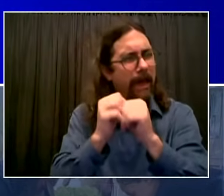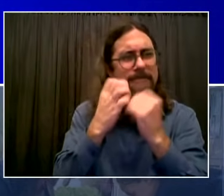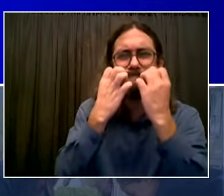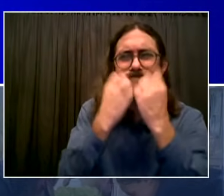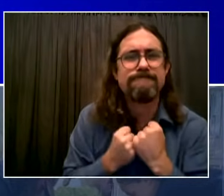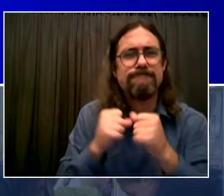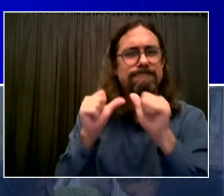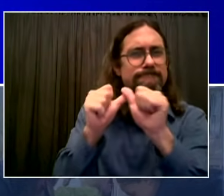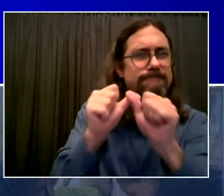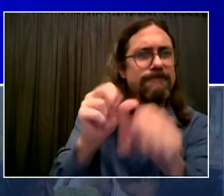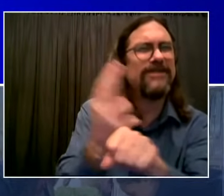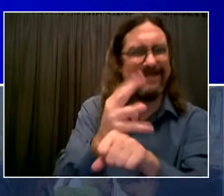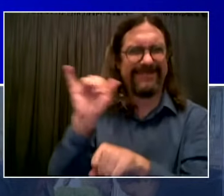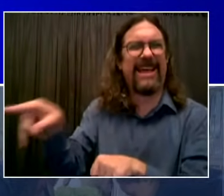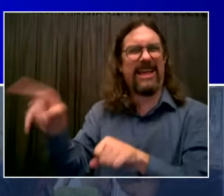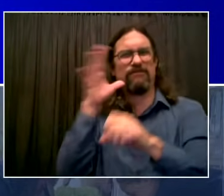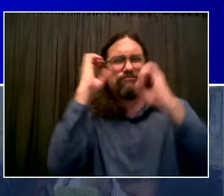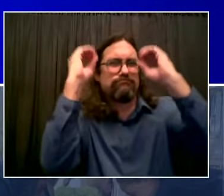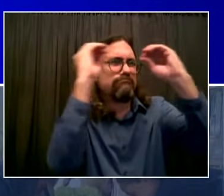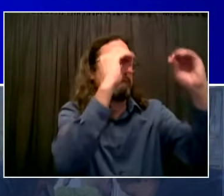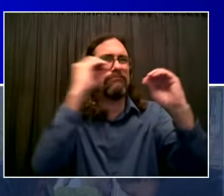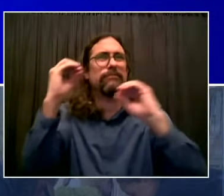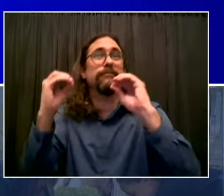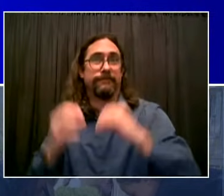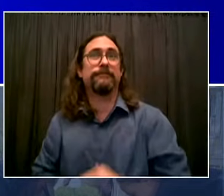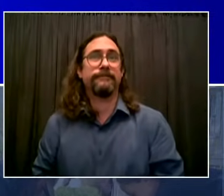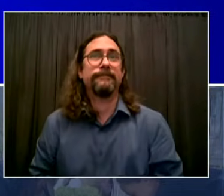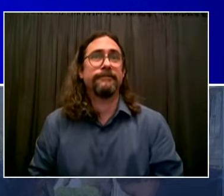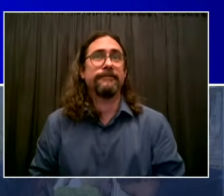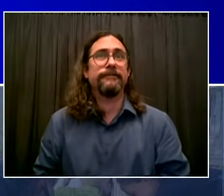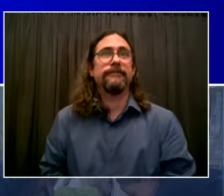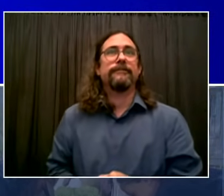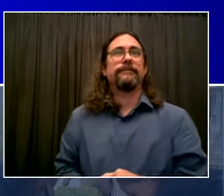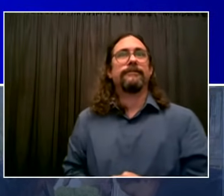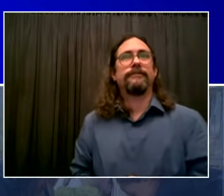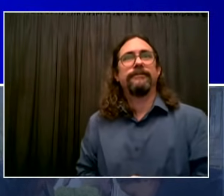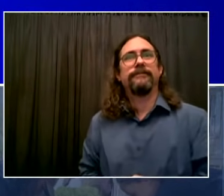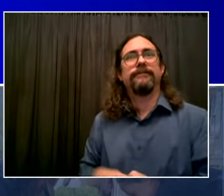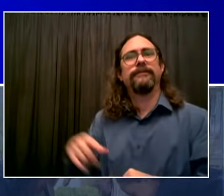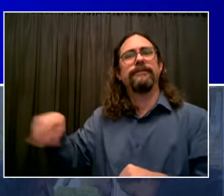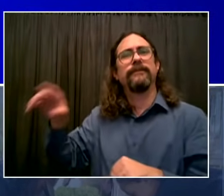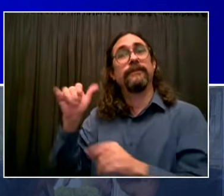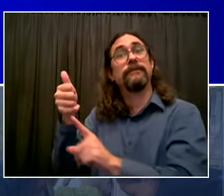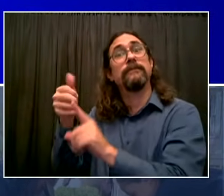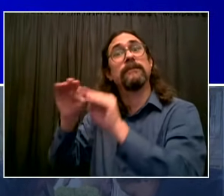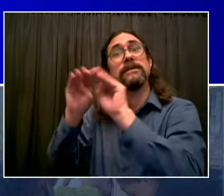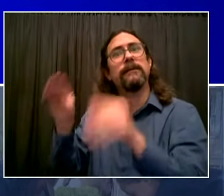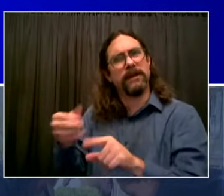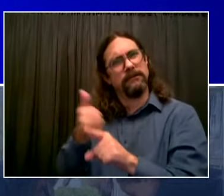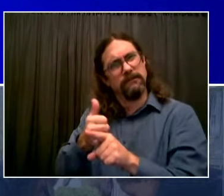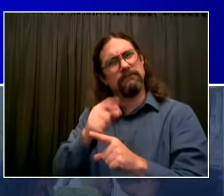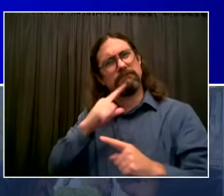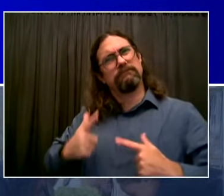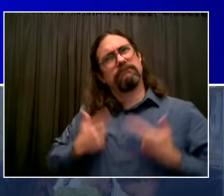BUILD A FUTURE. AMAZINGLY 325 YEARS OF CONTINUOUS FARMING AT THE SITE OF THE QUEENS COUNTY FARM